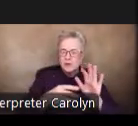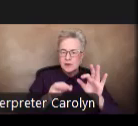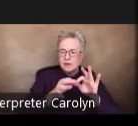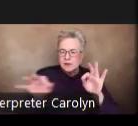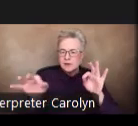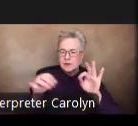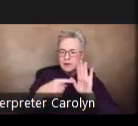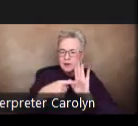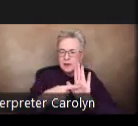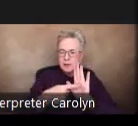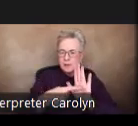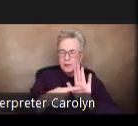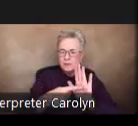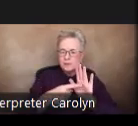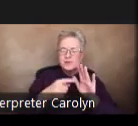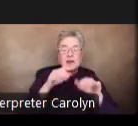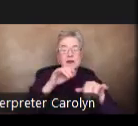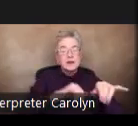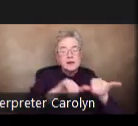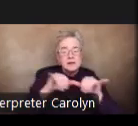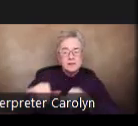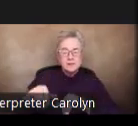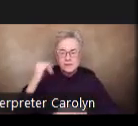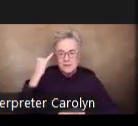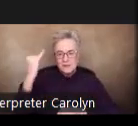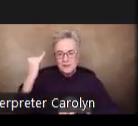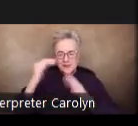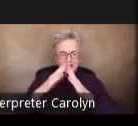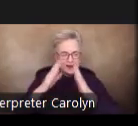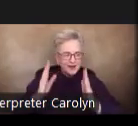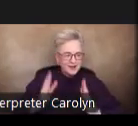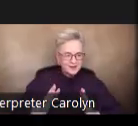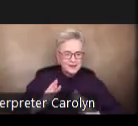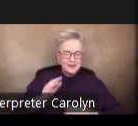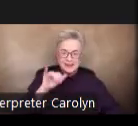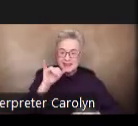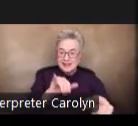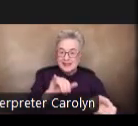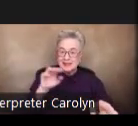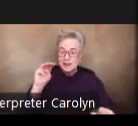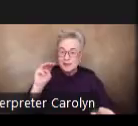using the house metaphor. So here's Maya. She's 15 months